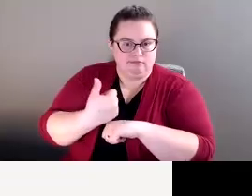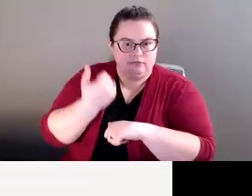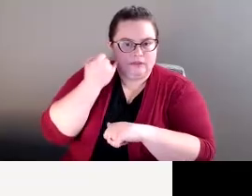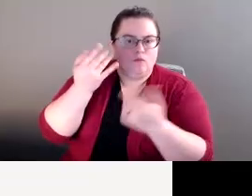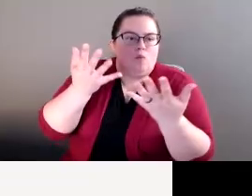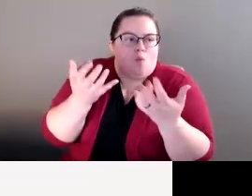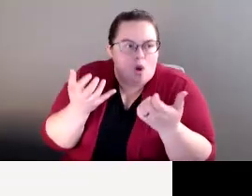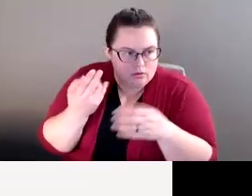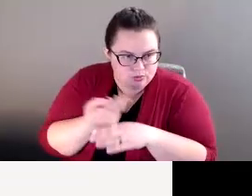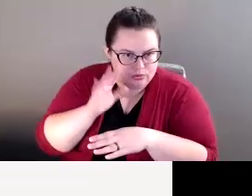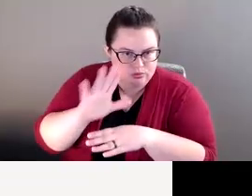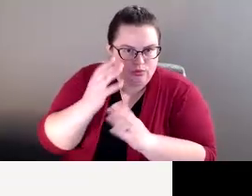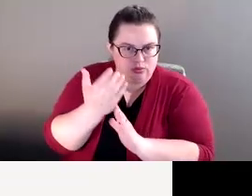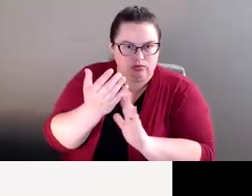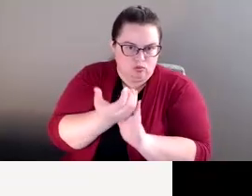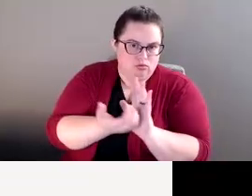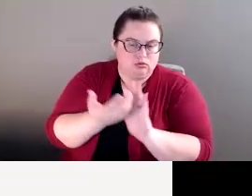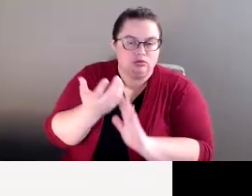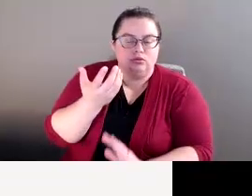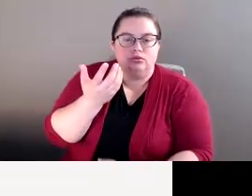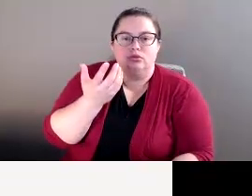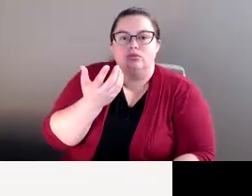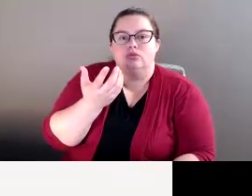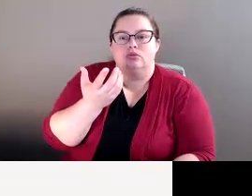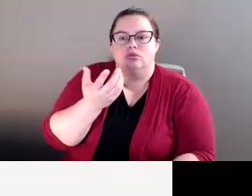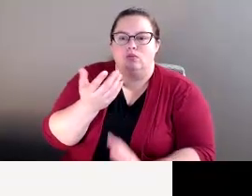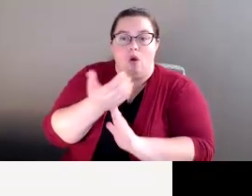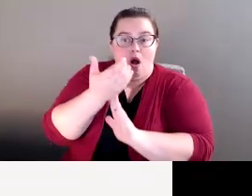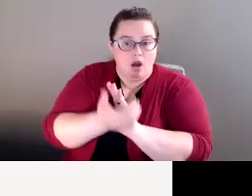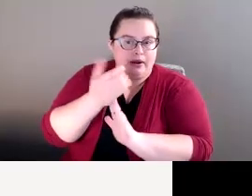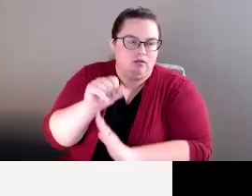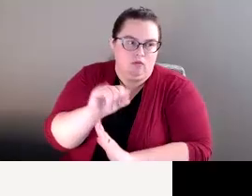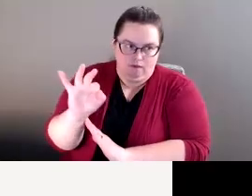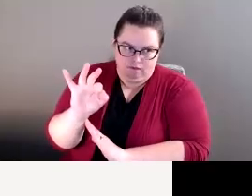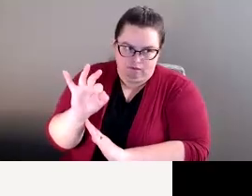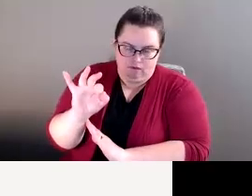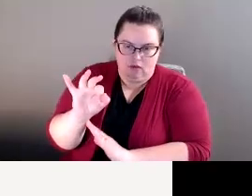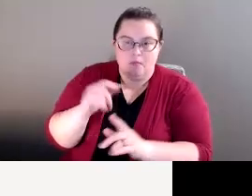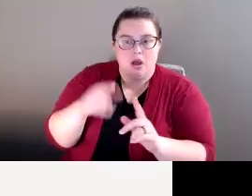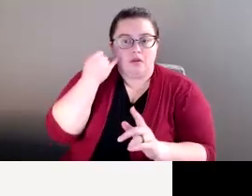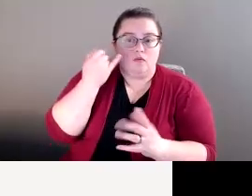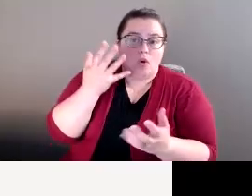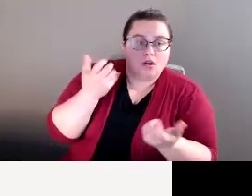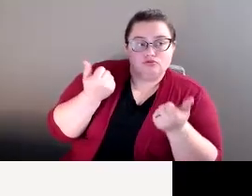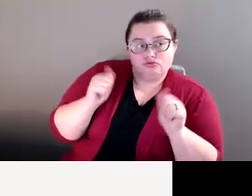And so by default, they are all, turned off. But if you want to experience or try one of these,